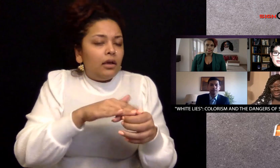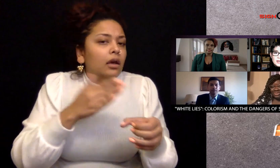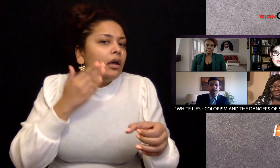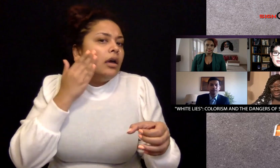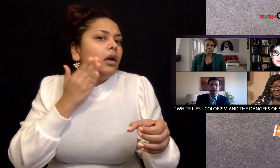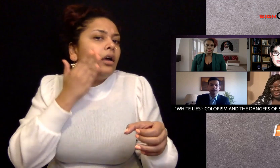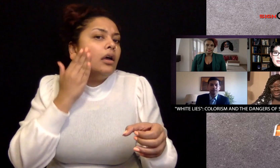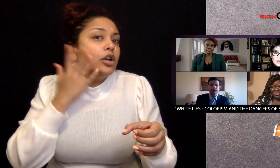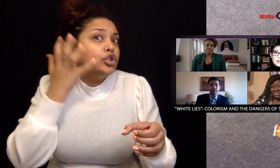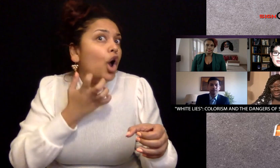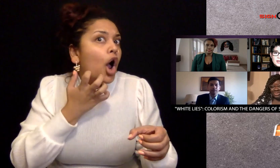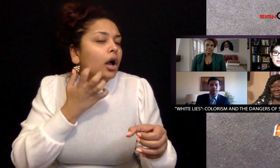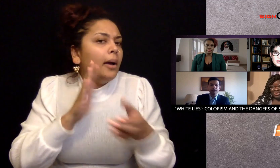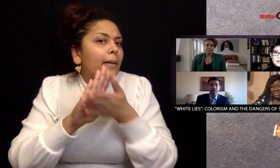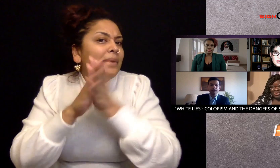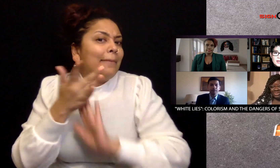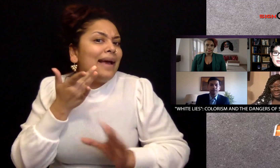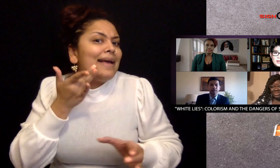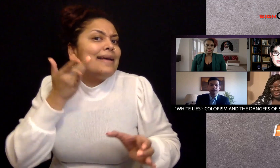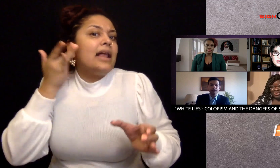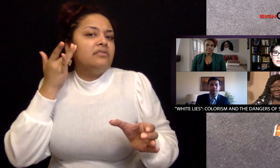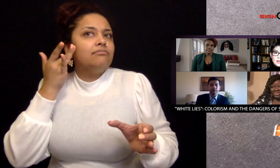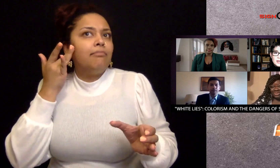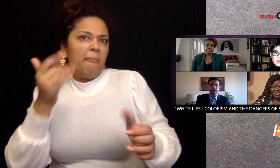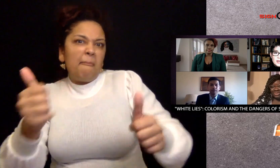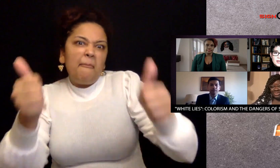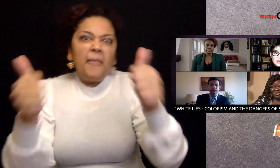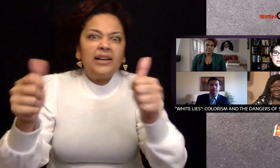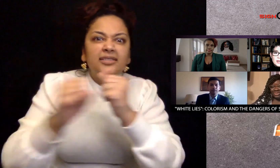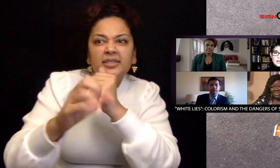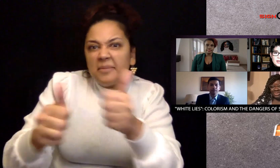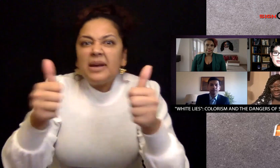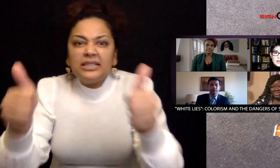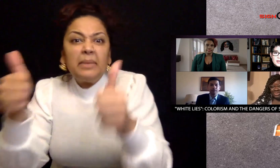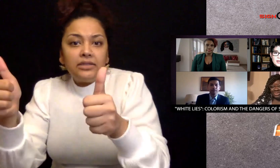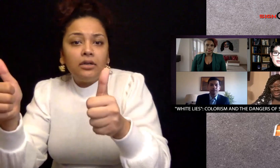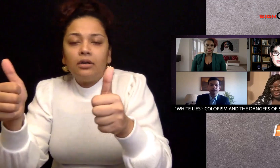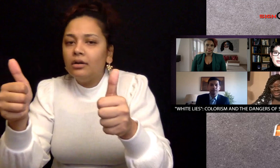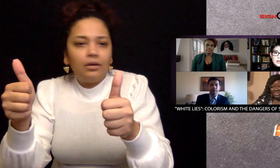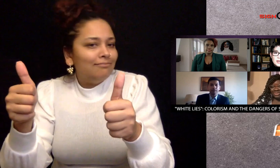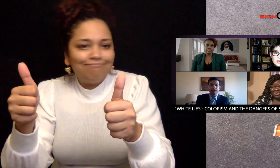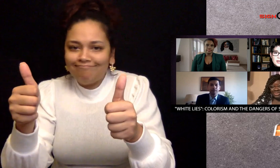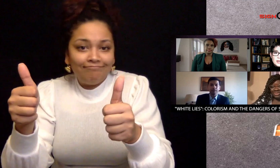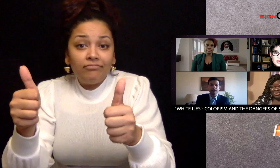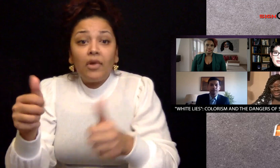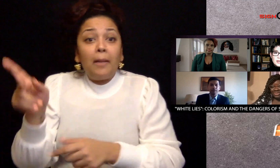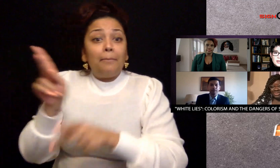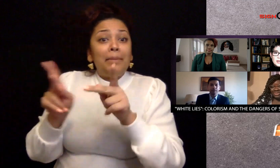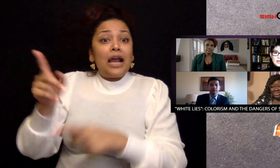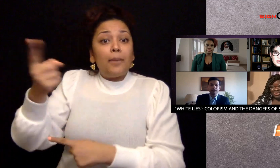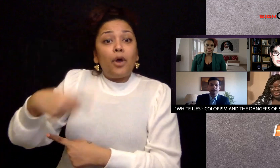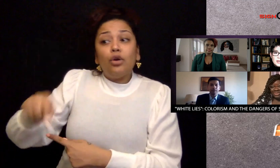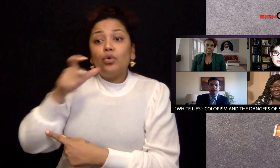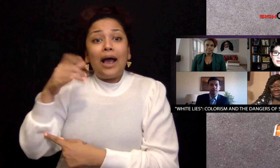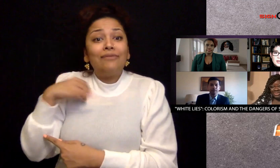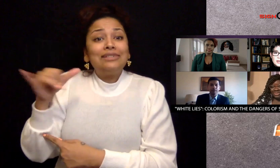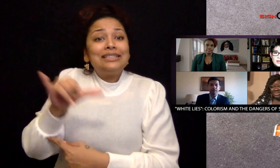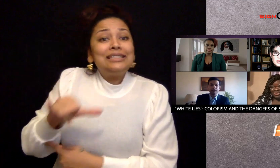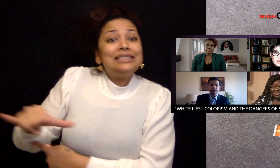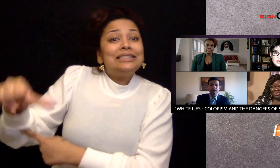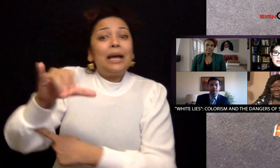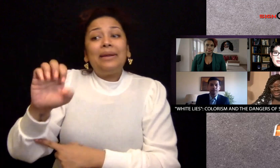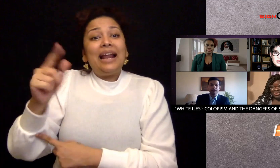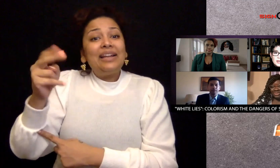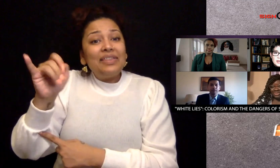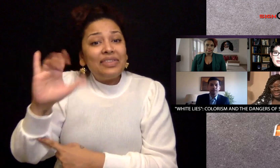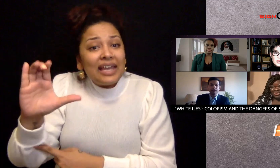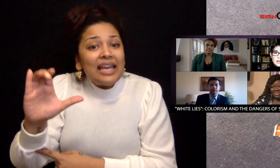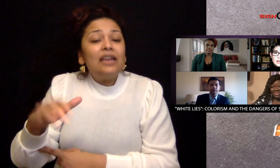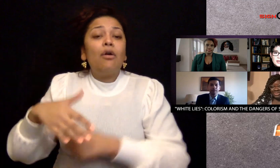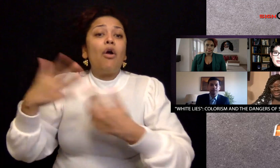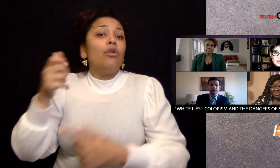colorism refers to the idea that lighter skin is best even among people of the same ethnic